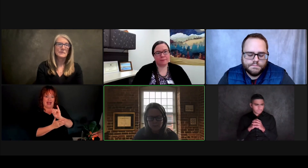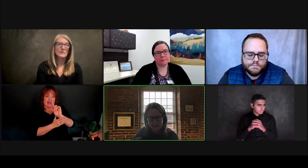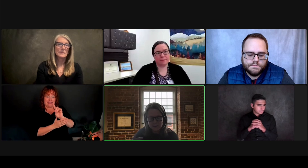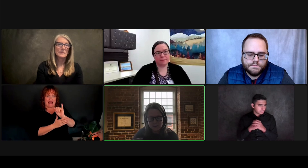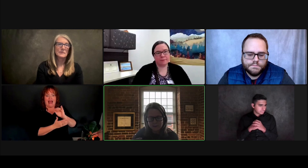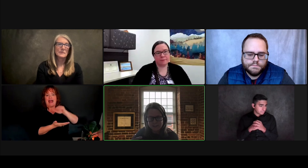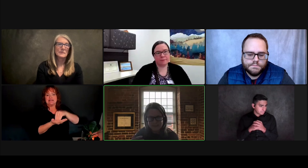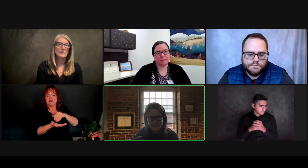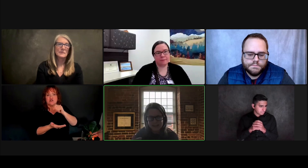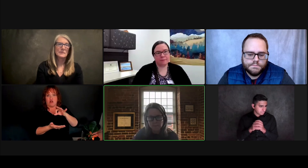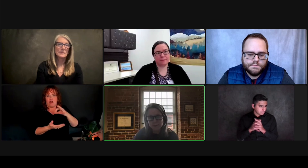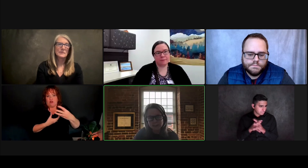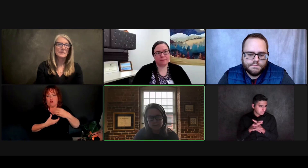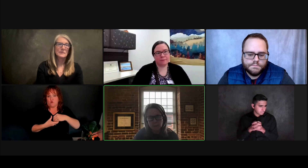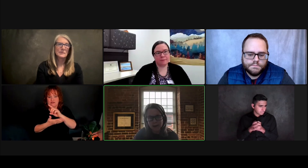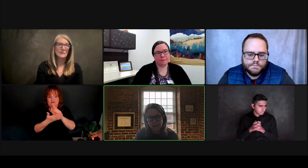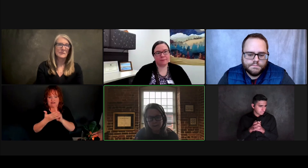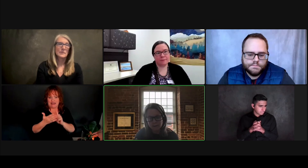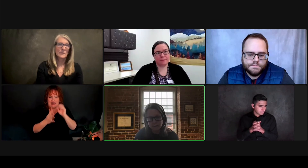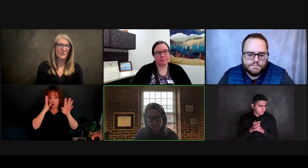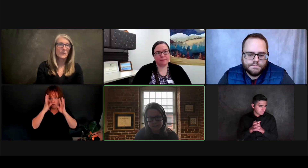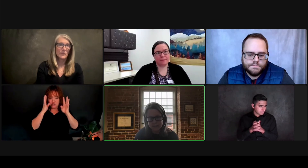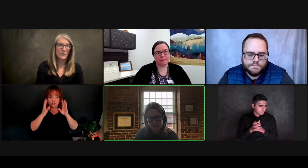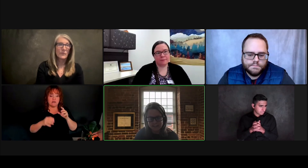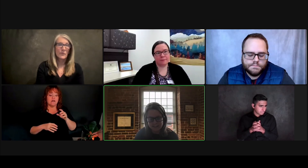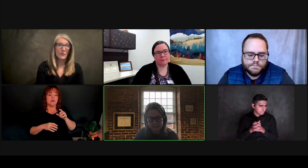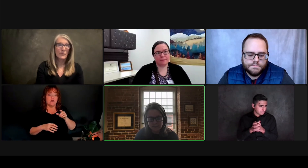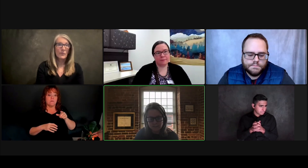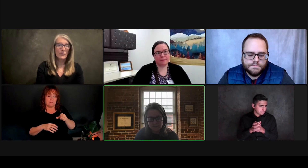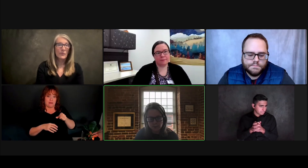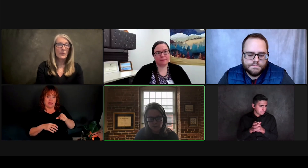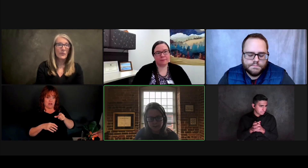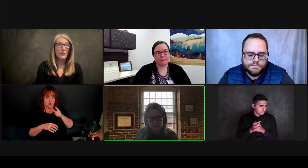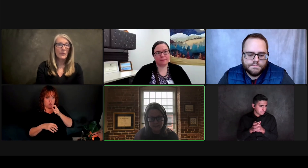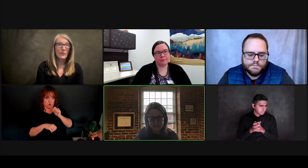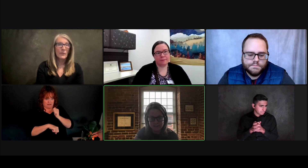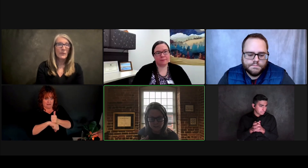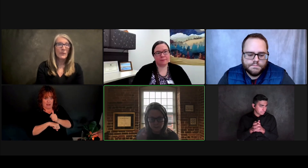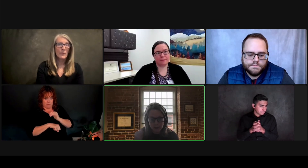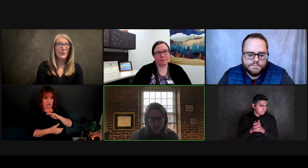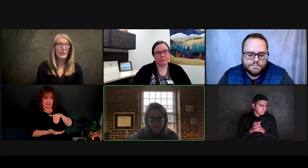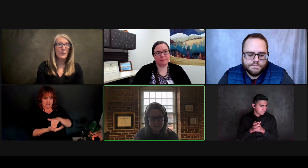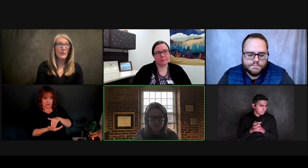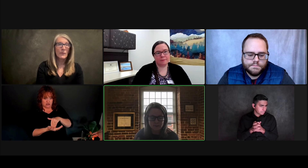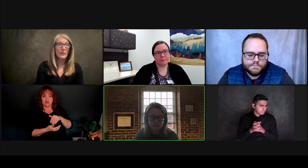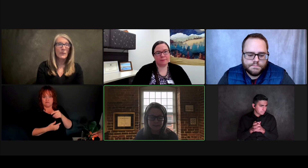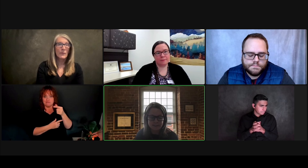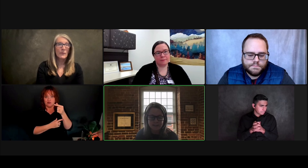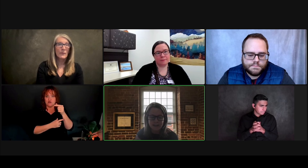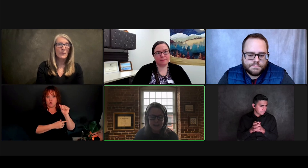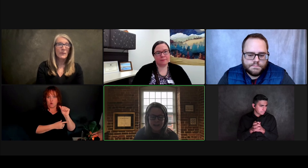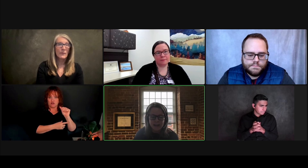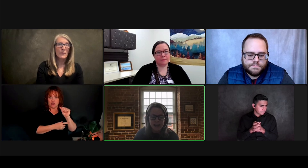was actually established by our University System of Georgia as a centralized service.